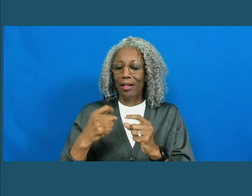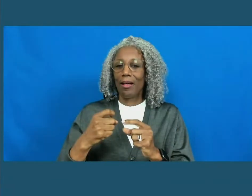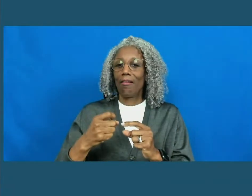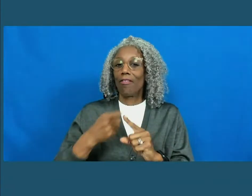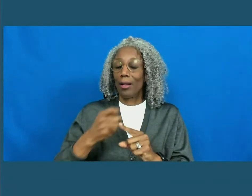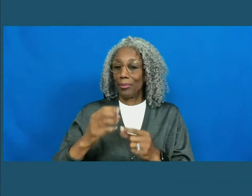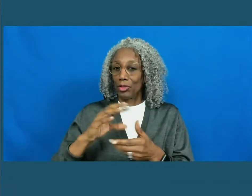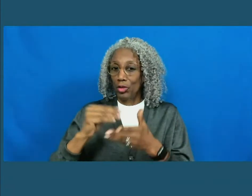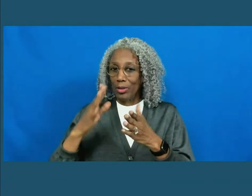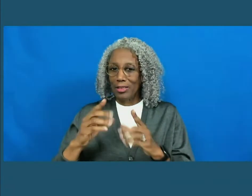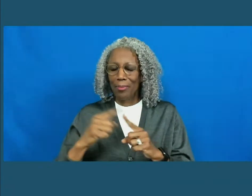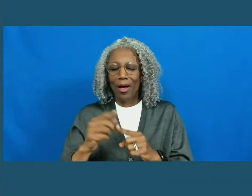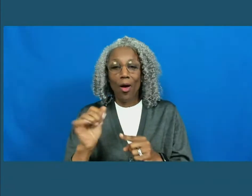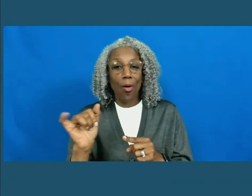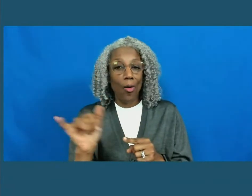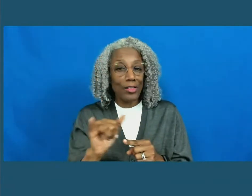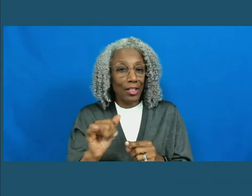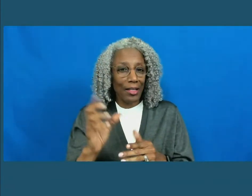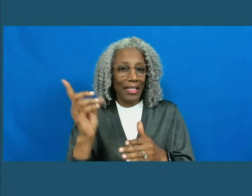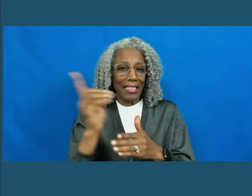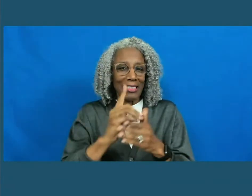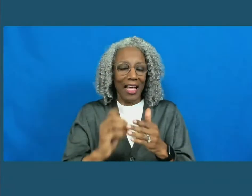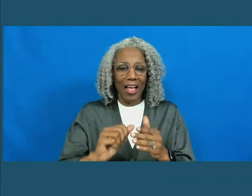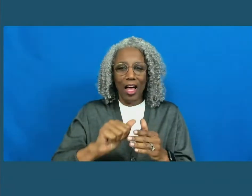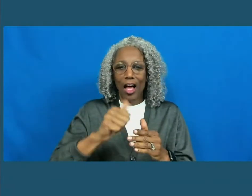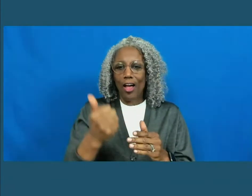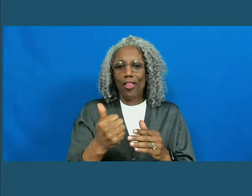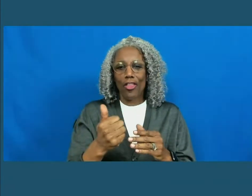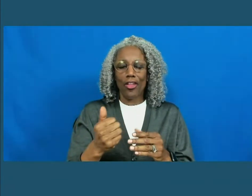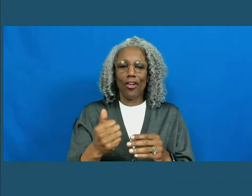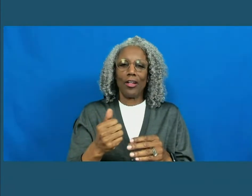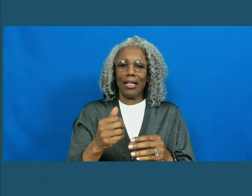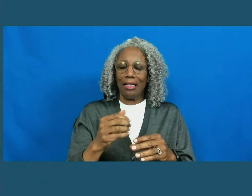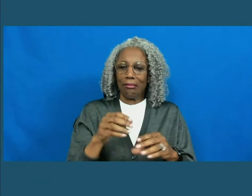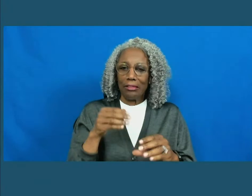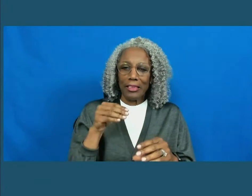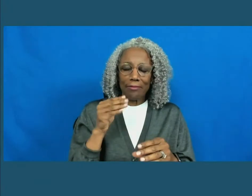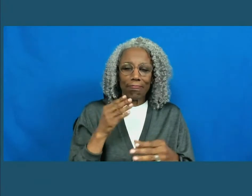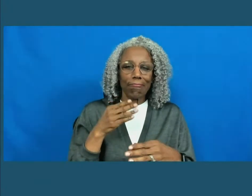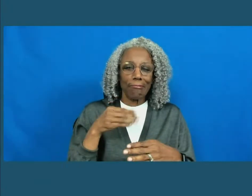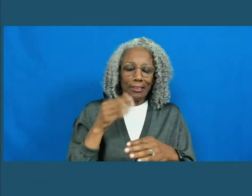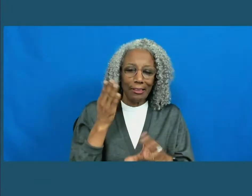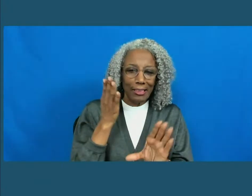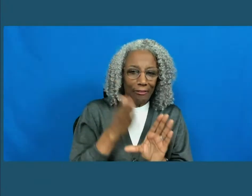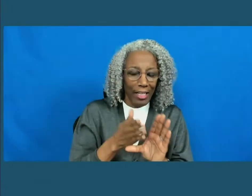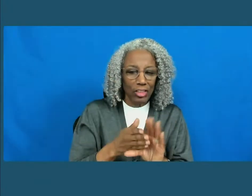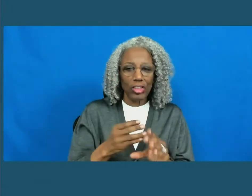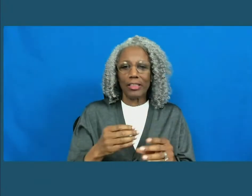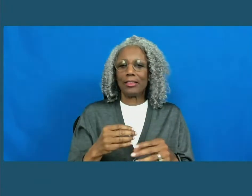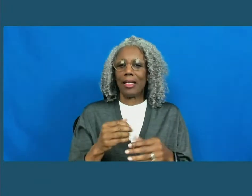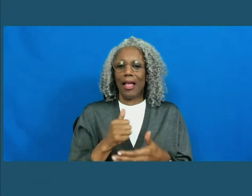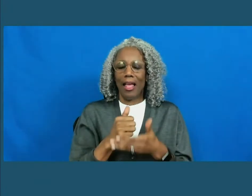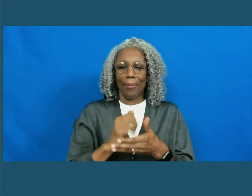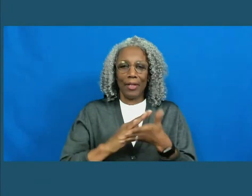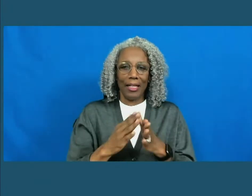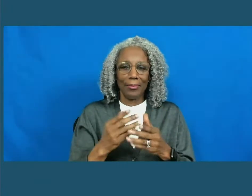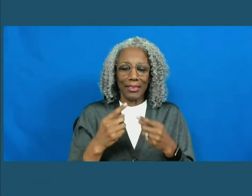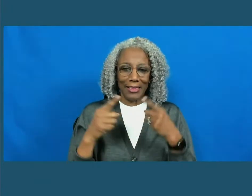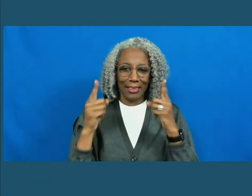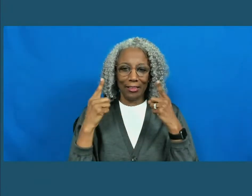having the support of the students. But designing those other, um additional interventions and support